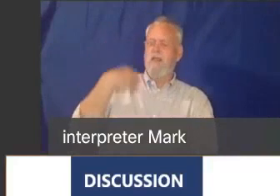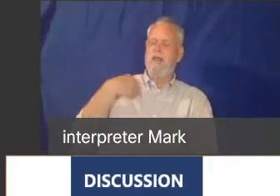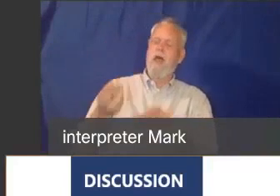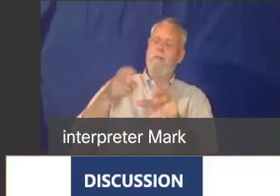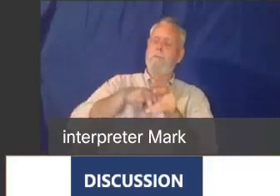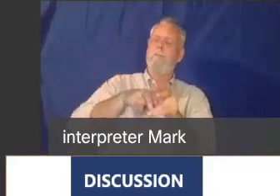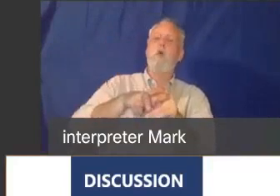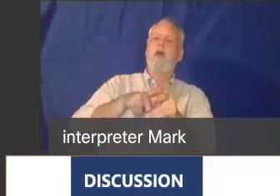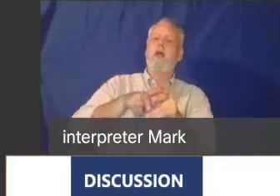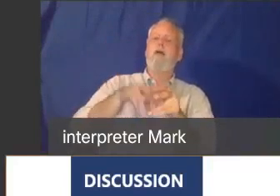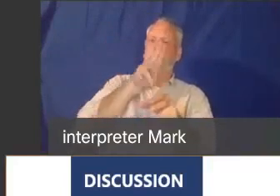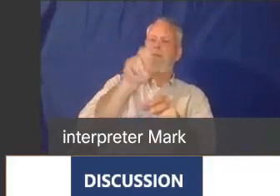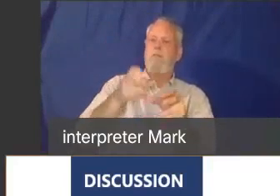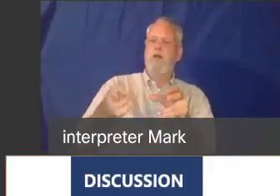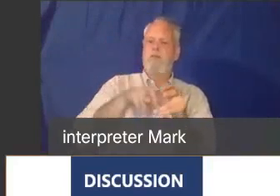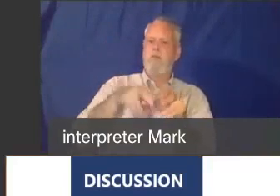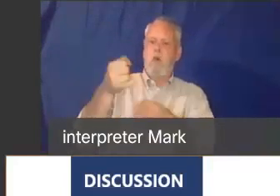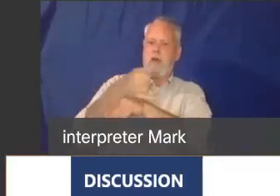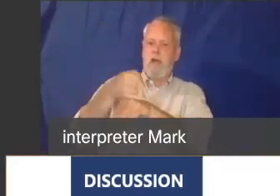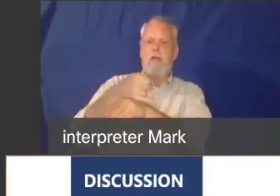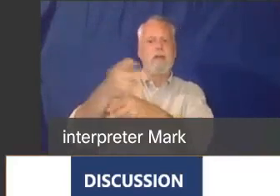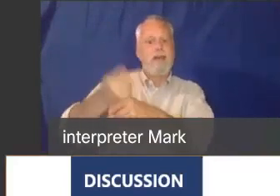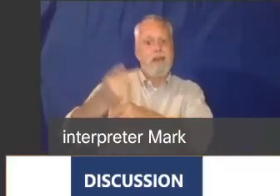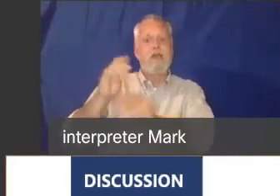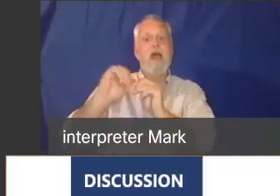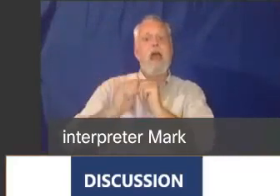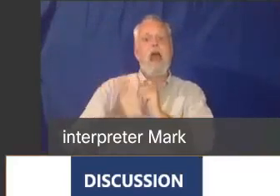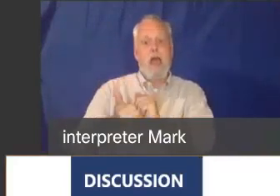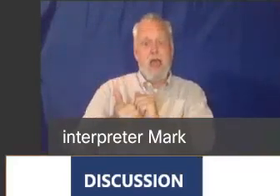Carefully with respect to how the production flow across them.